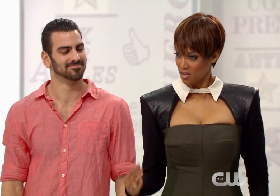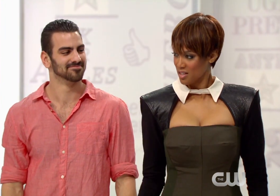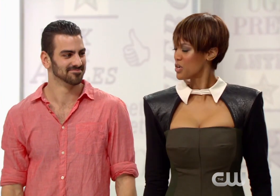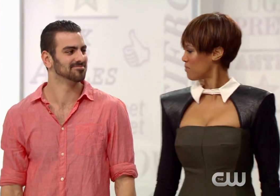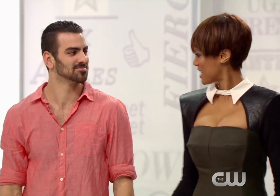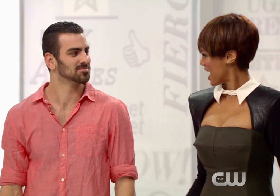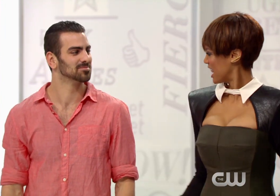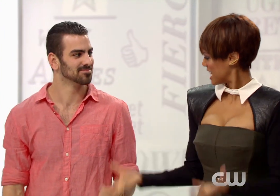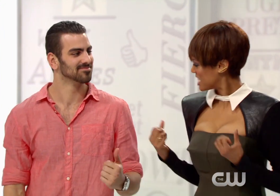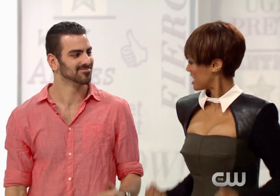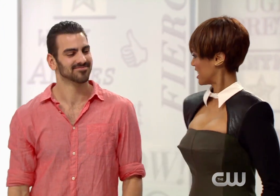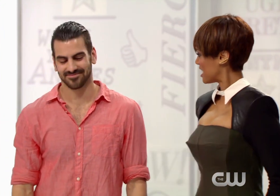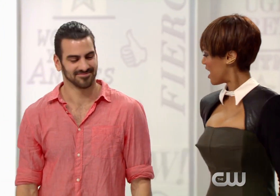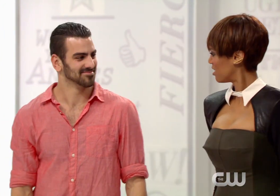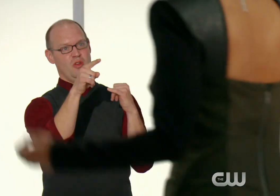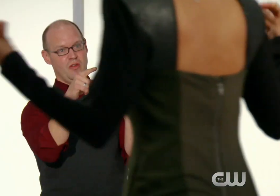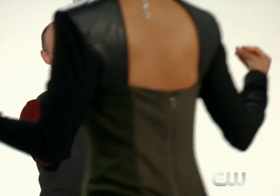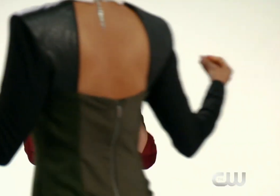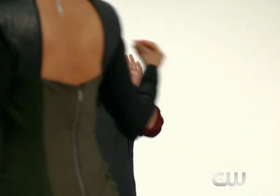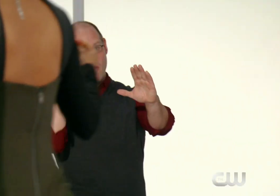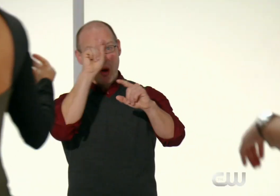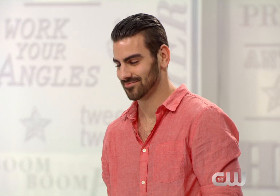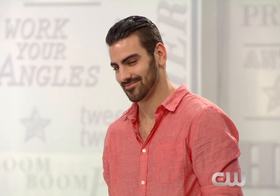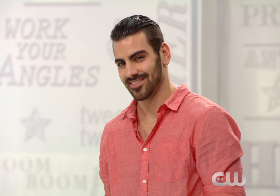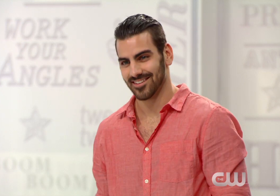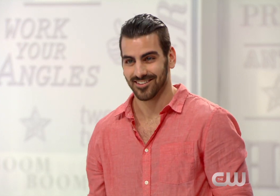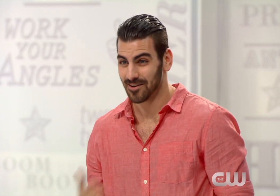Do you know what I’m saying, like sex, Nyle. Give it to me.